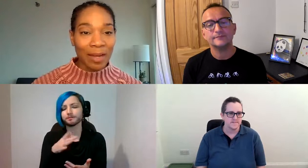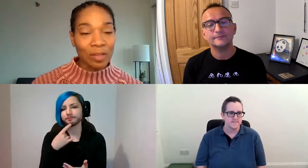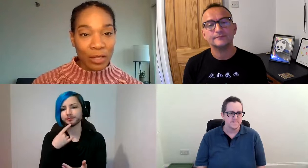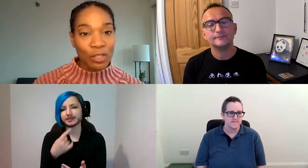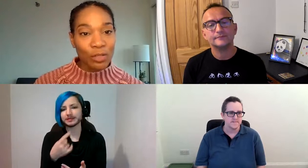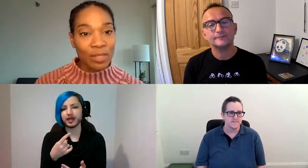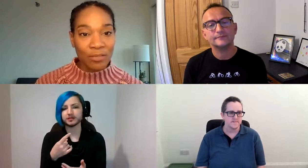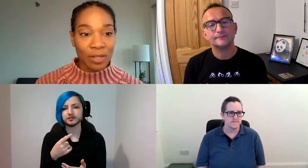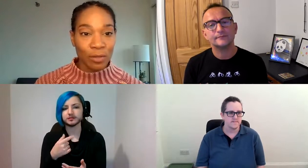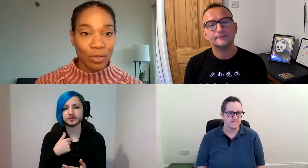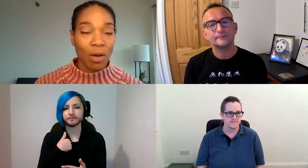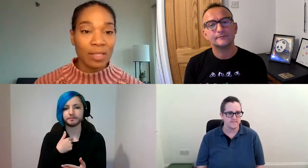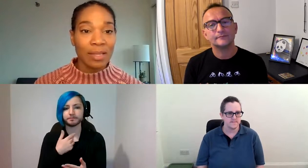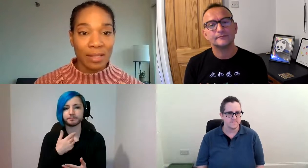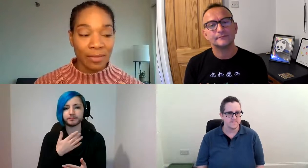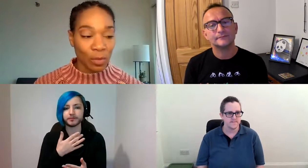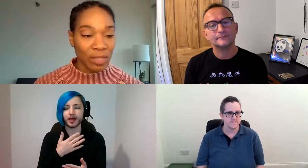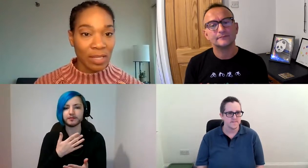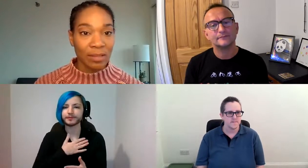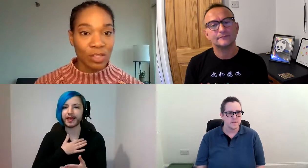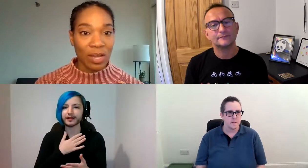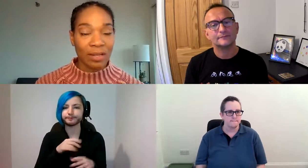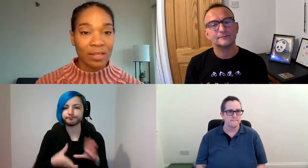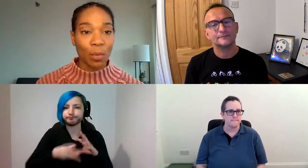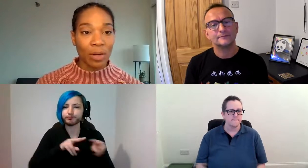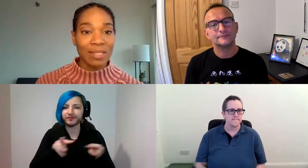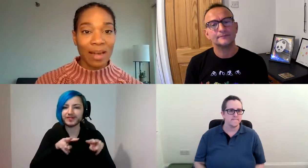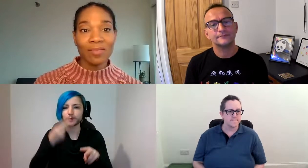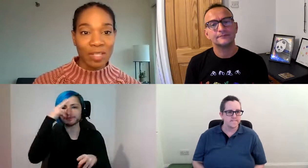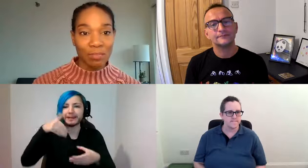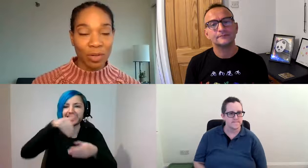I love this conversation we are having now because we